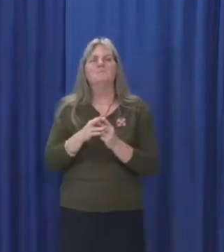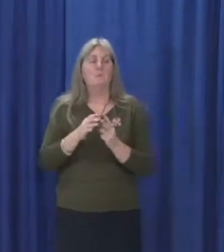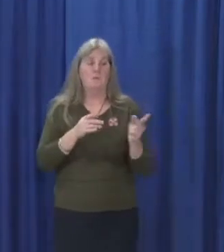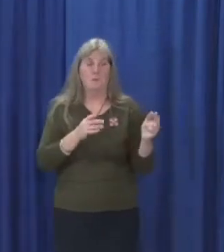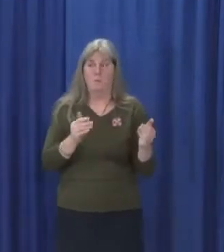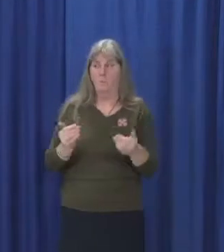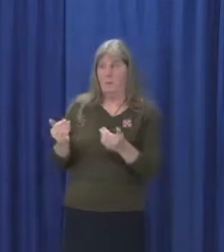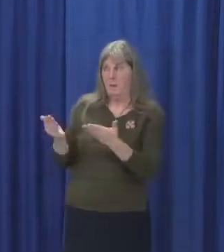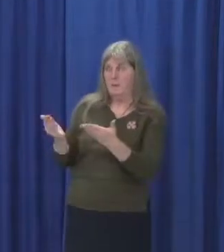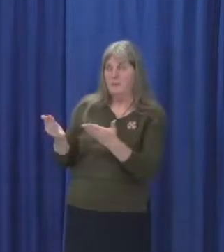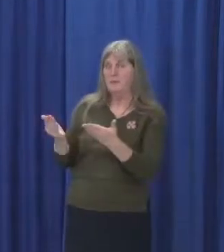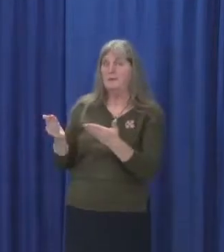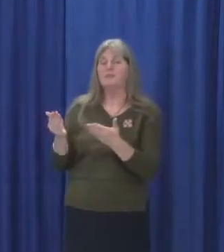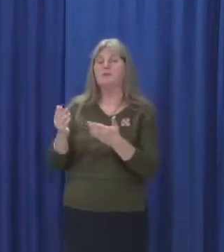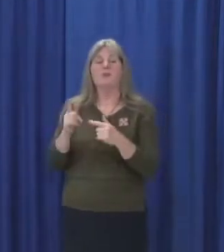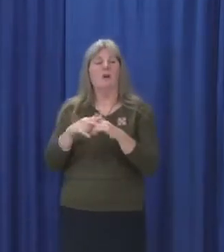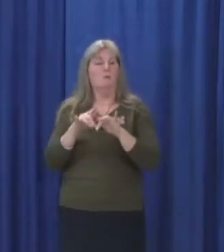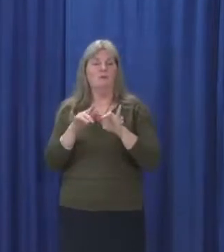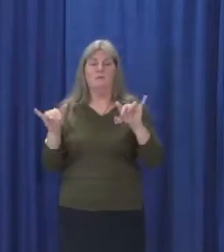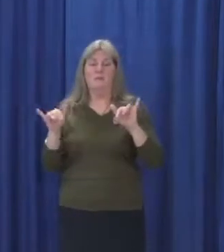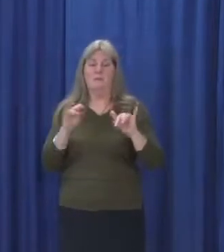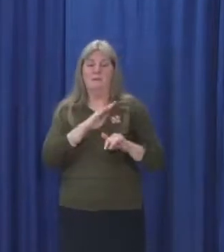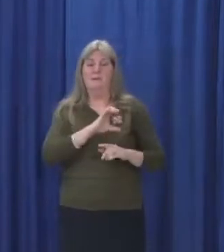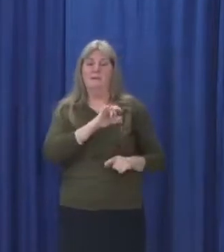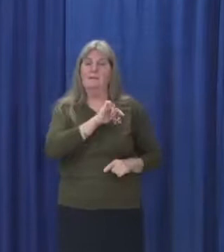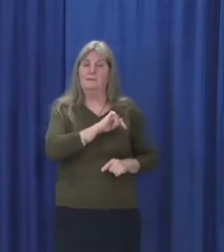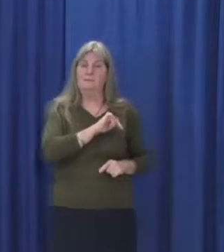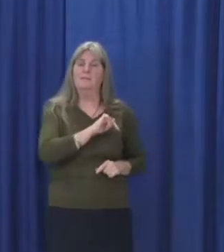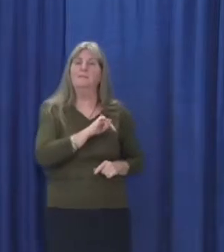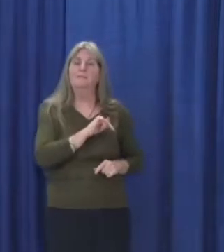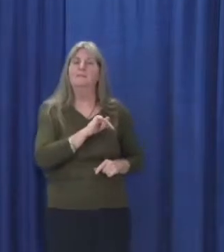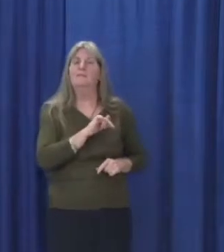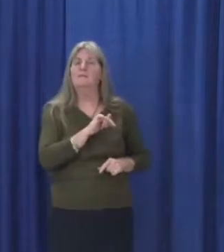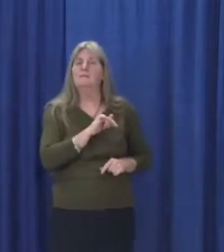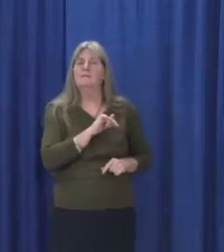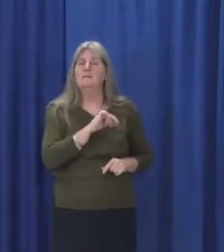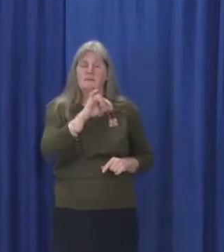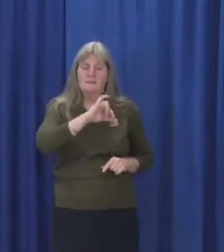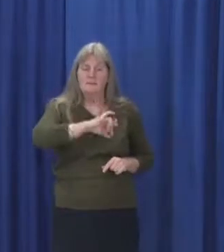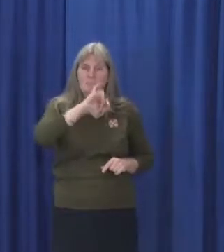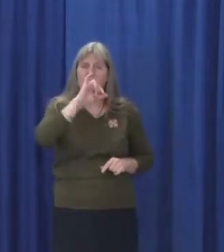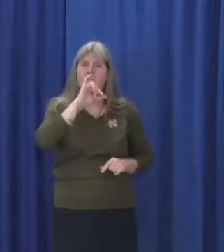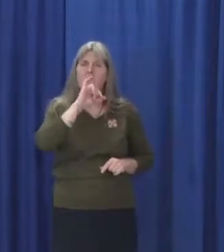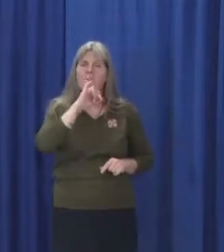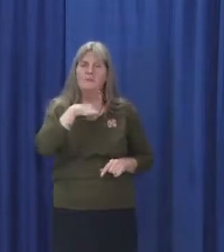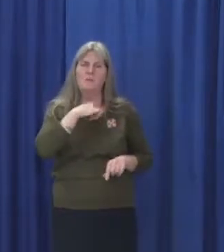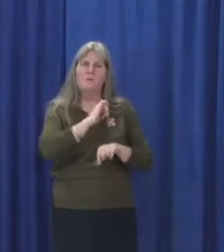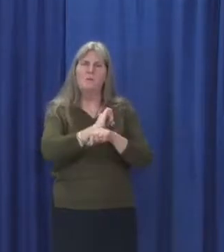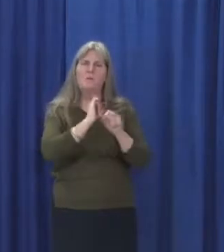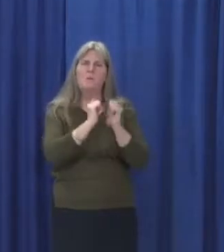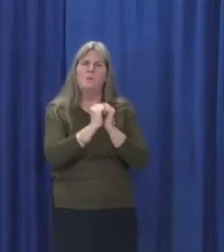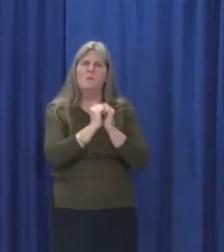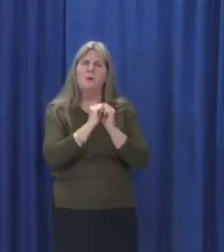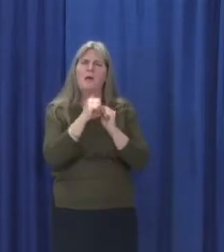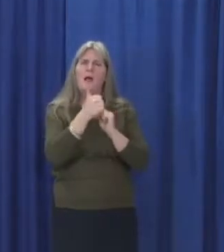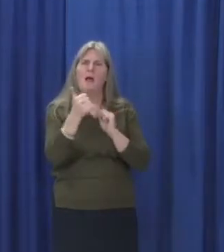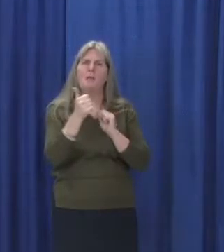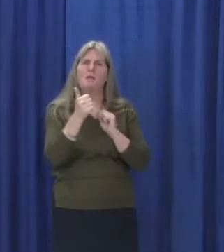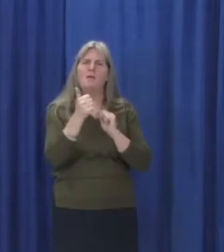recommendations are very similar to what's playing out in BC. We are working with our